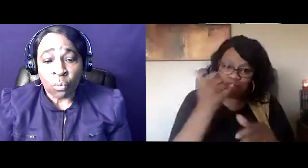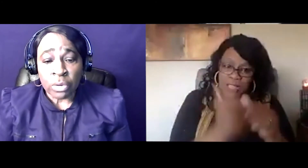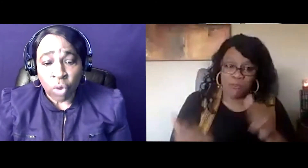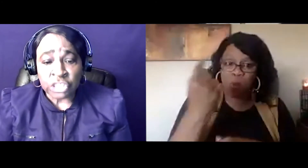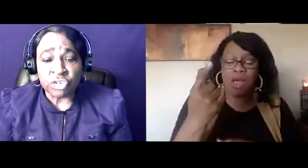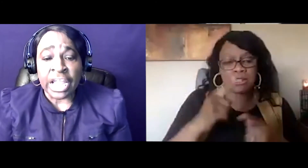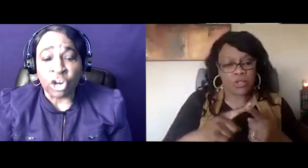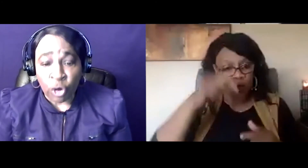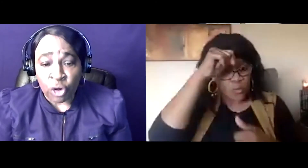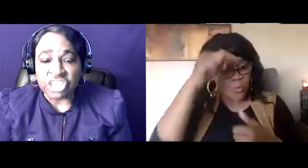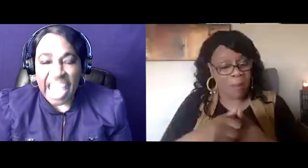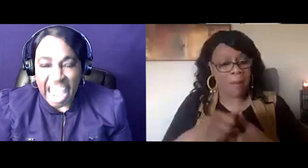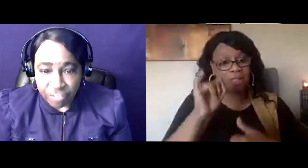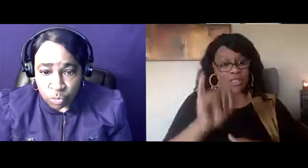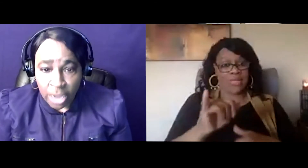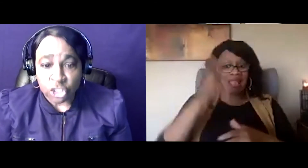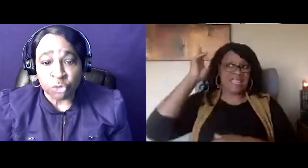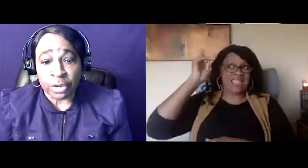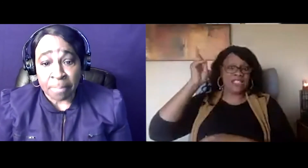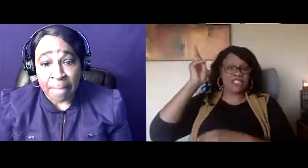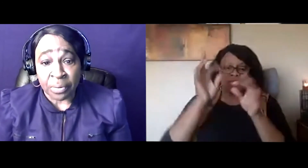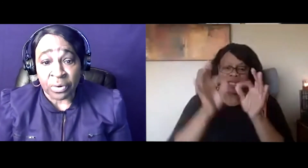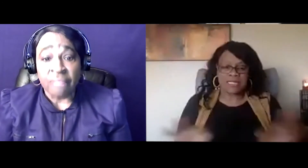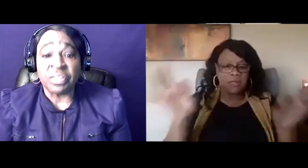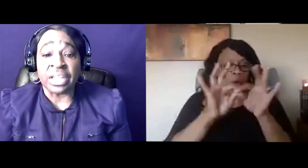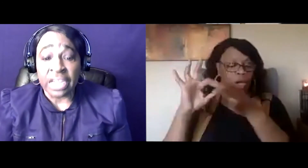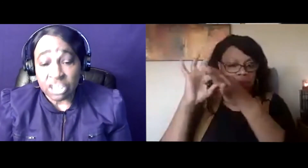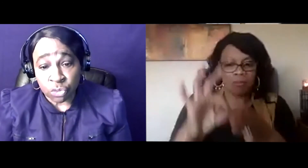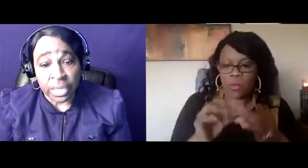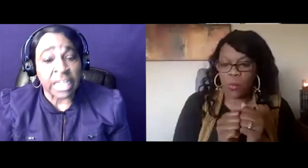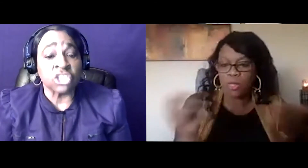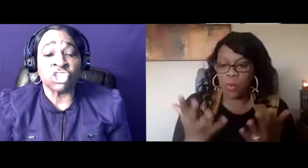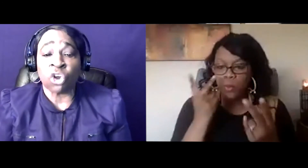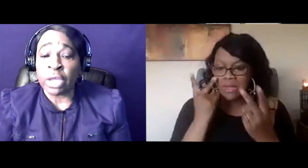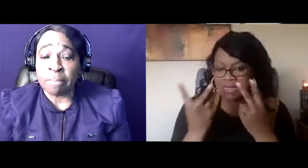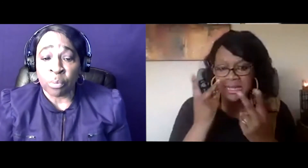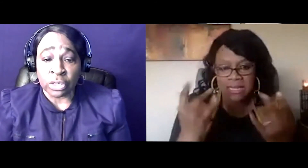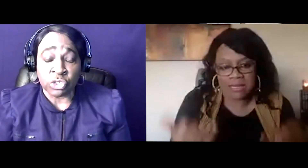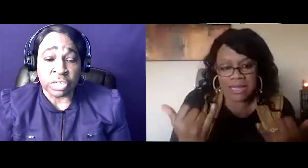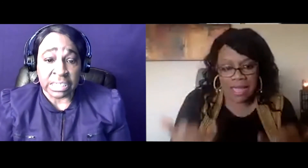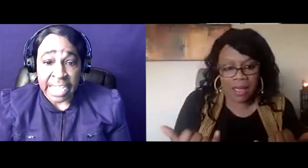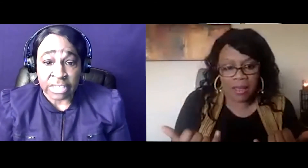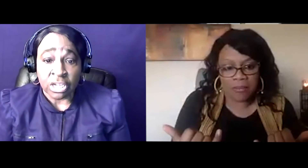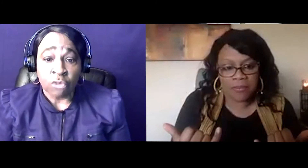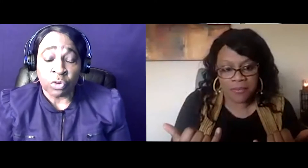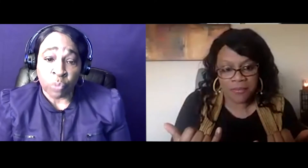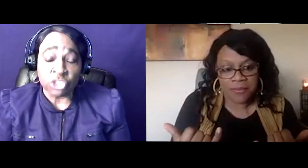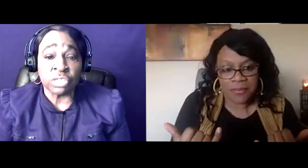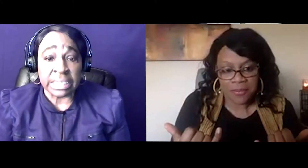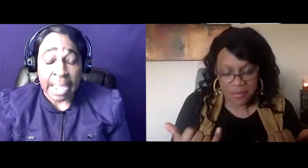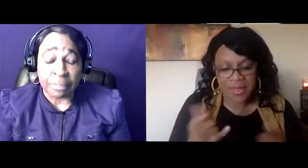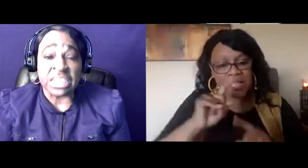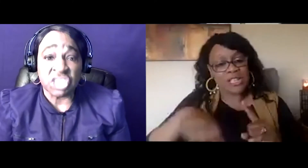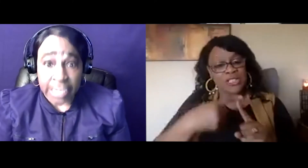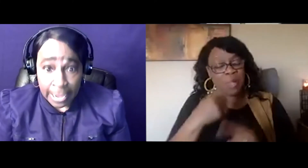We want to encourage everyone to remember the history. It is so important to connect with what you see happening today.